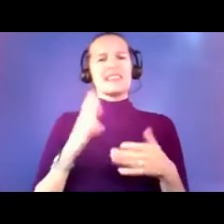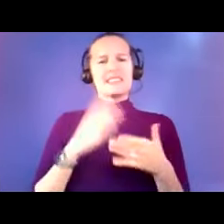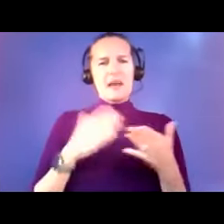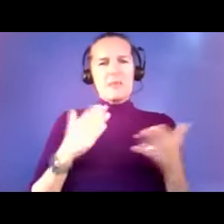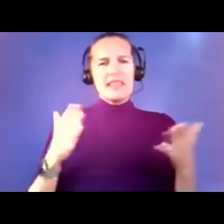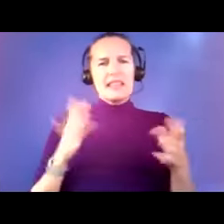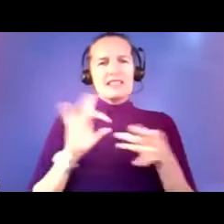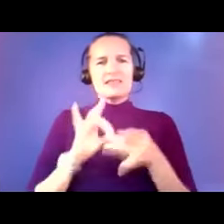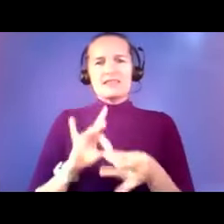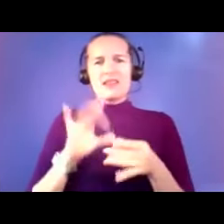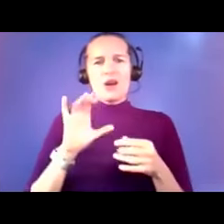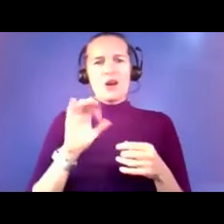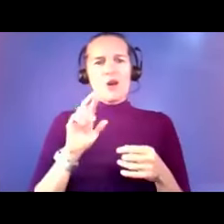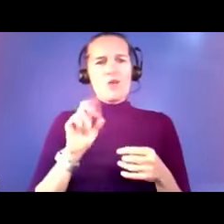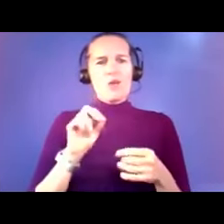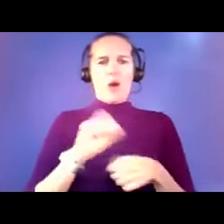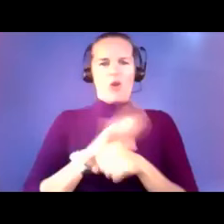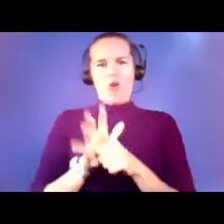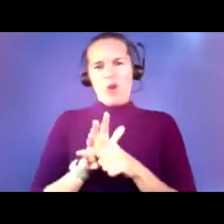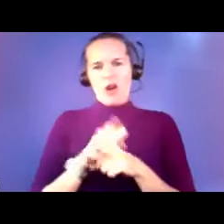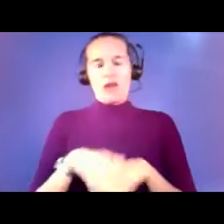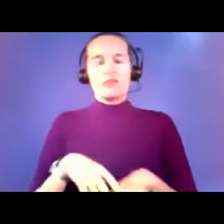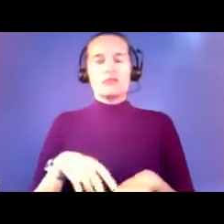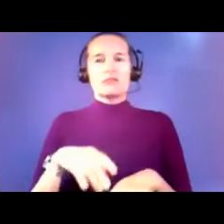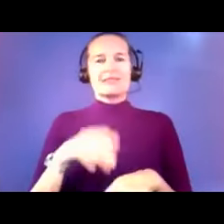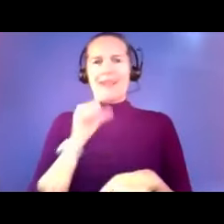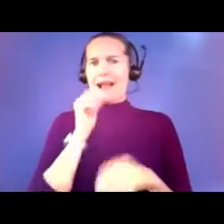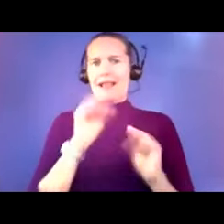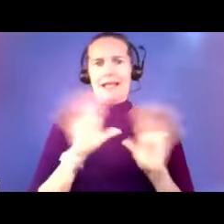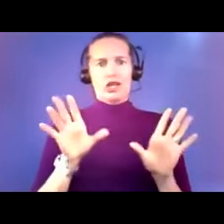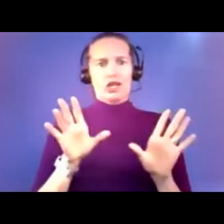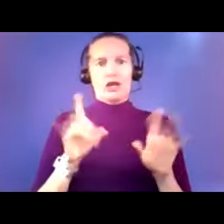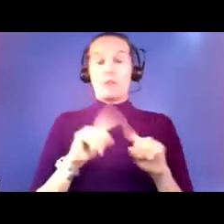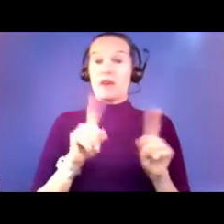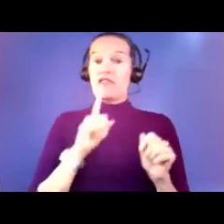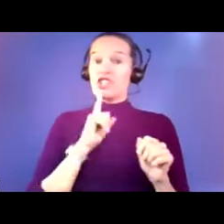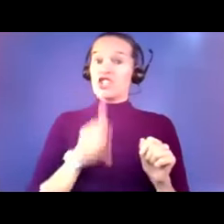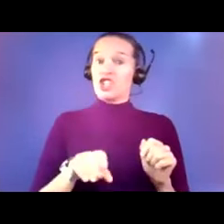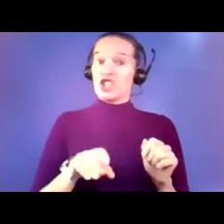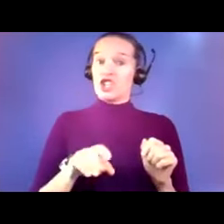unclear, but one thing is certain covid-19 causes disproportionate harm to